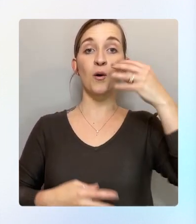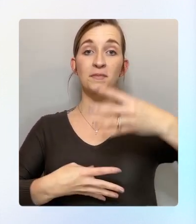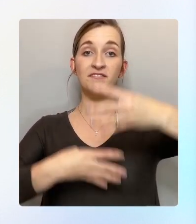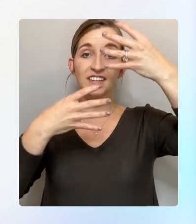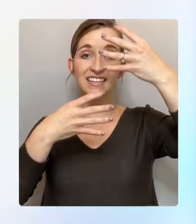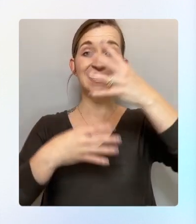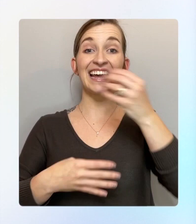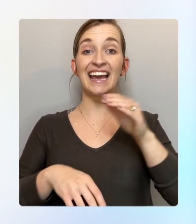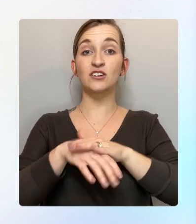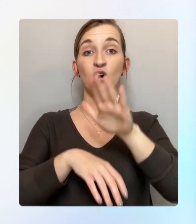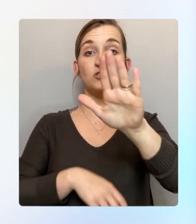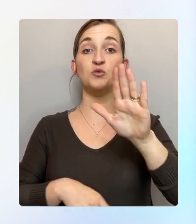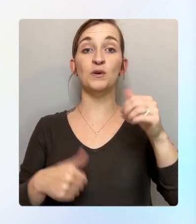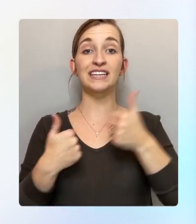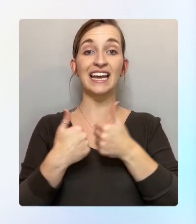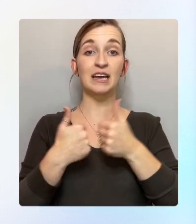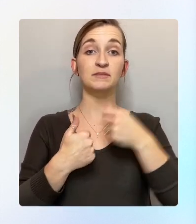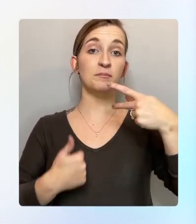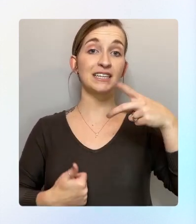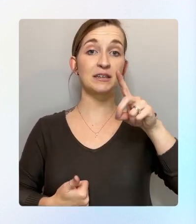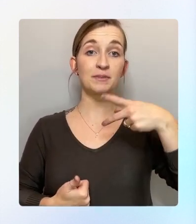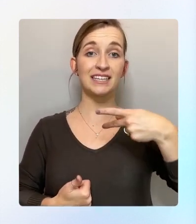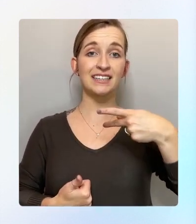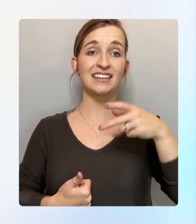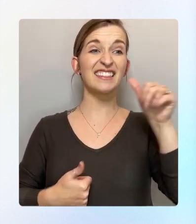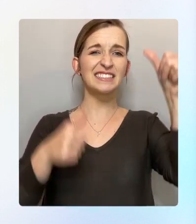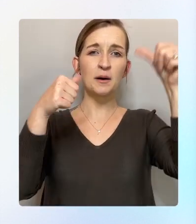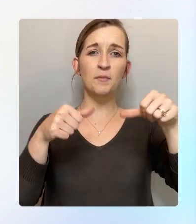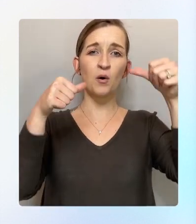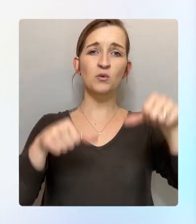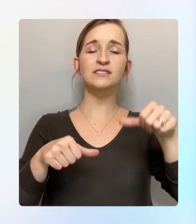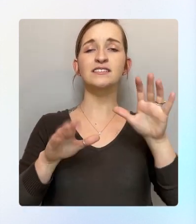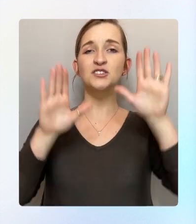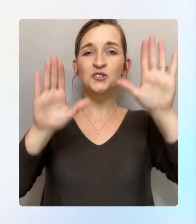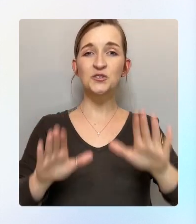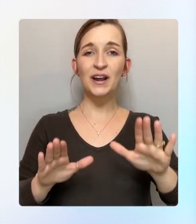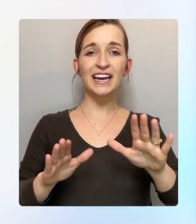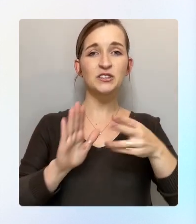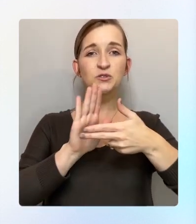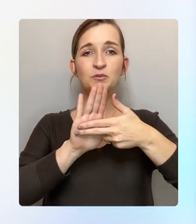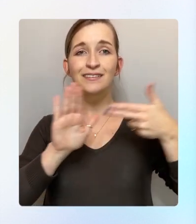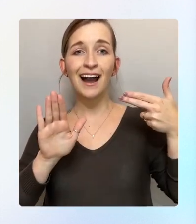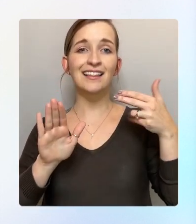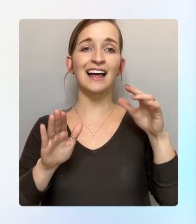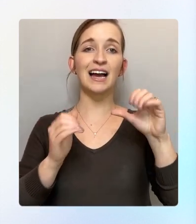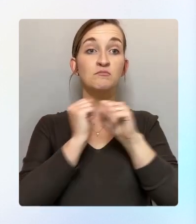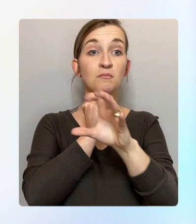These posts are great to highlight promotions and new content in your game. And don't forget to check out